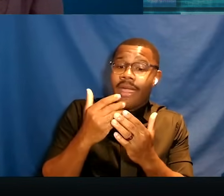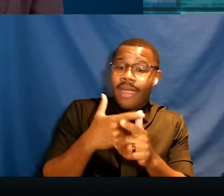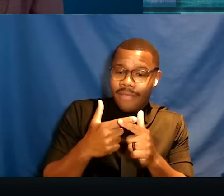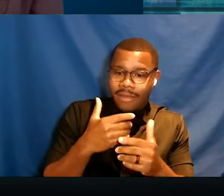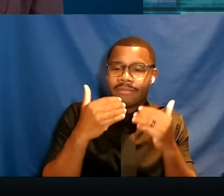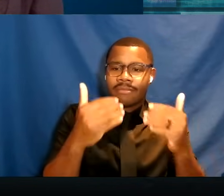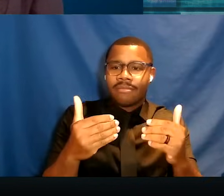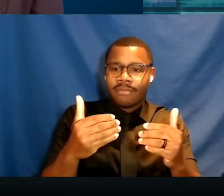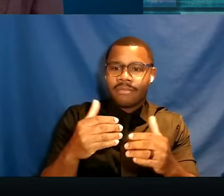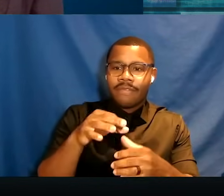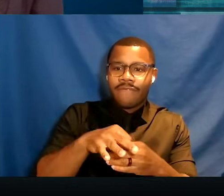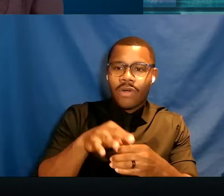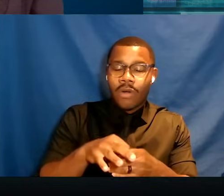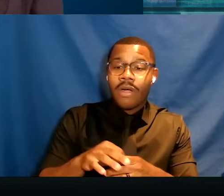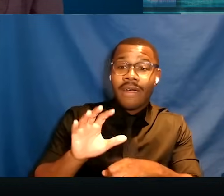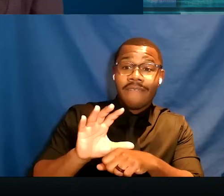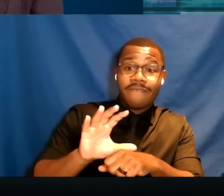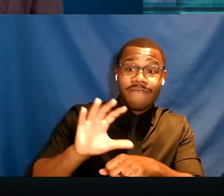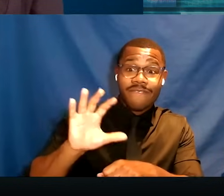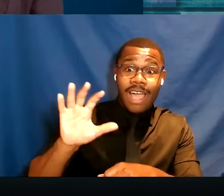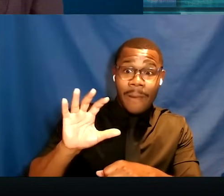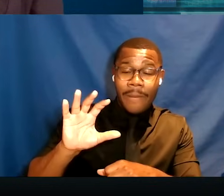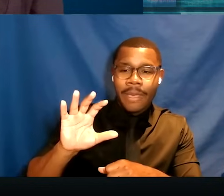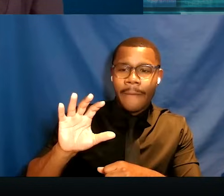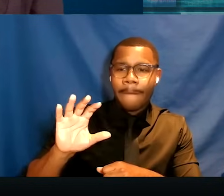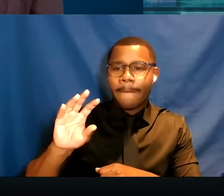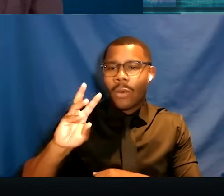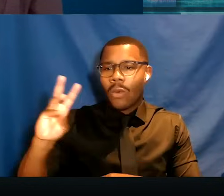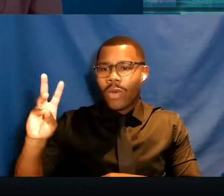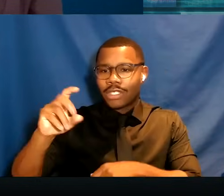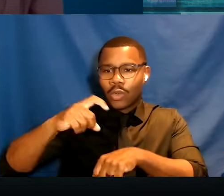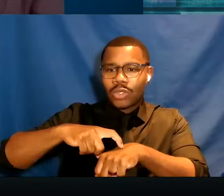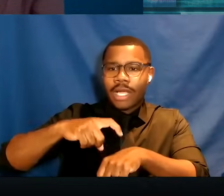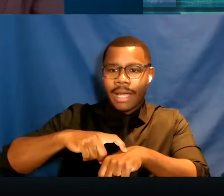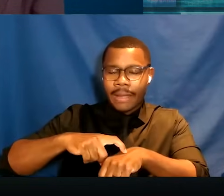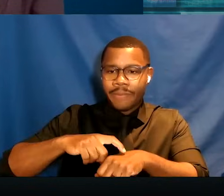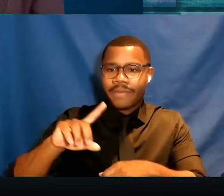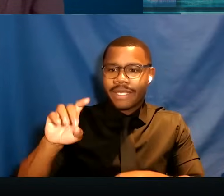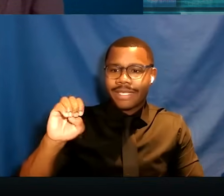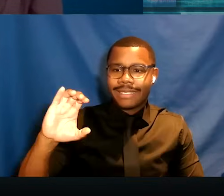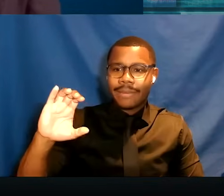on Tuesday, December the 5th. That's 5:00 PM Pacific, Tuesday, the 5th of December. Don't miss the deadline, educate yourself,